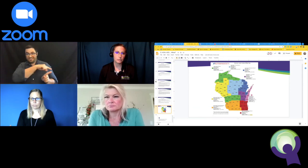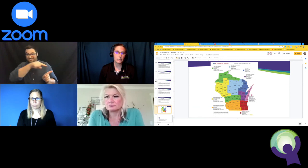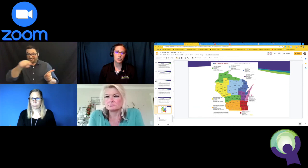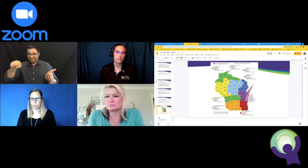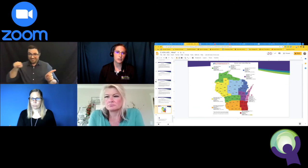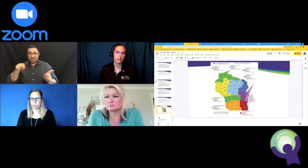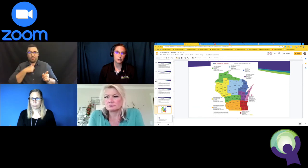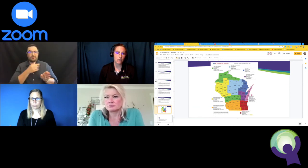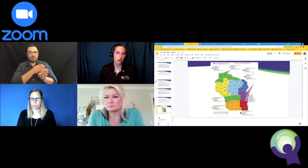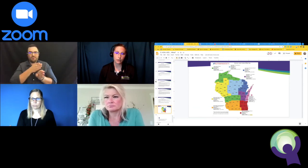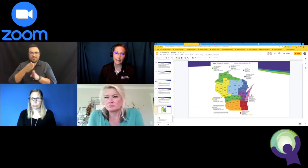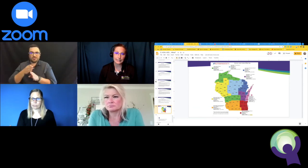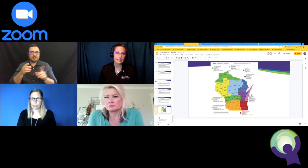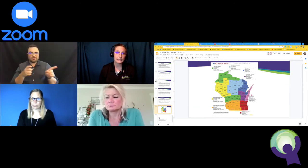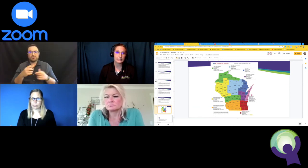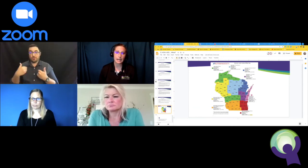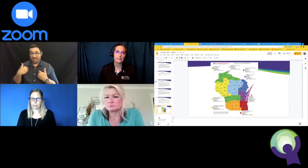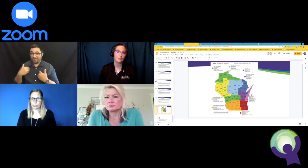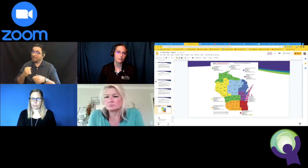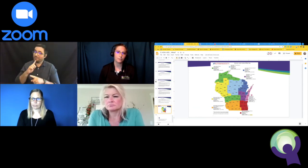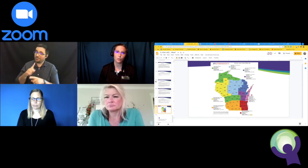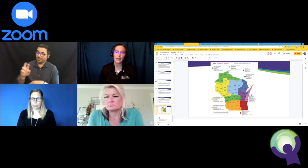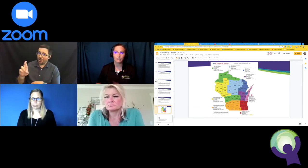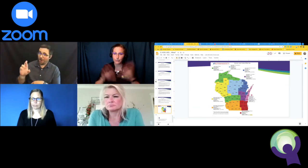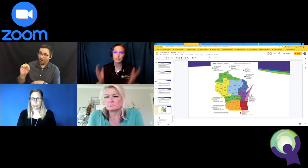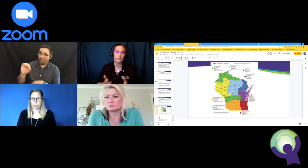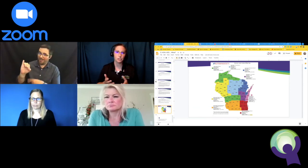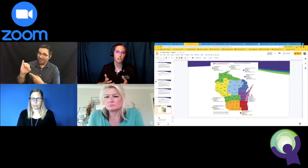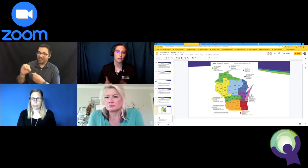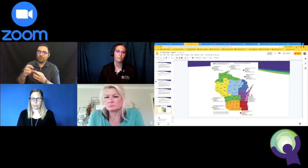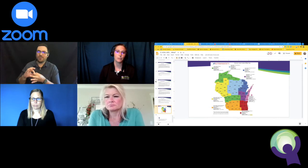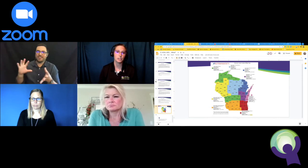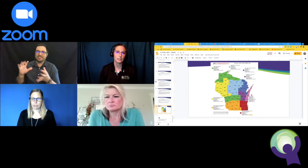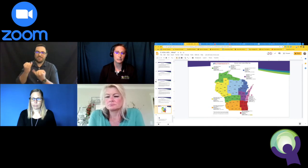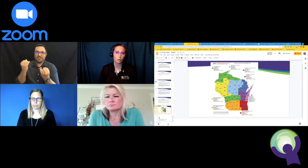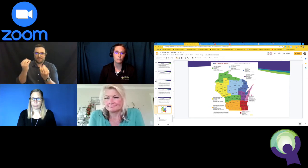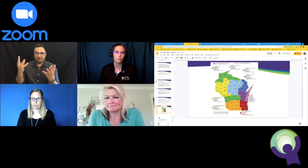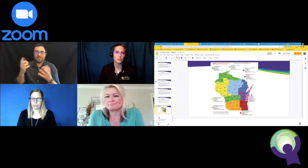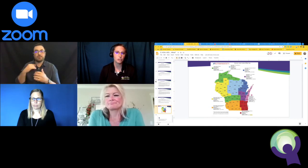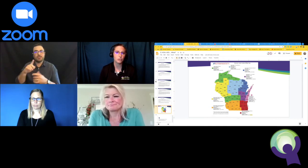sure that you have those ROIs signed but for everybody to be able to share information because the more information you can